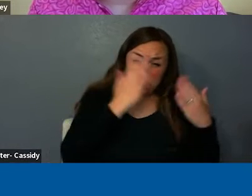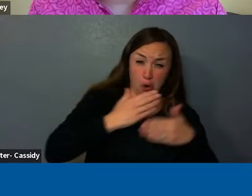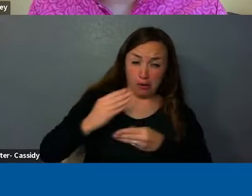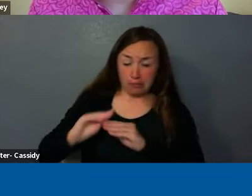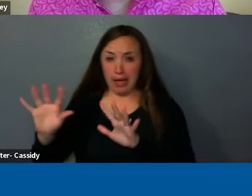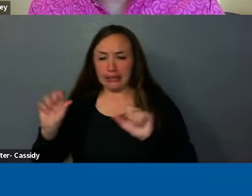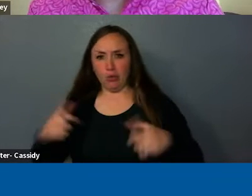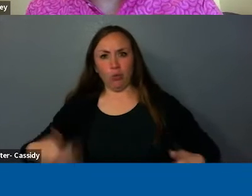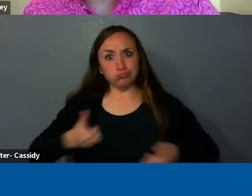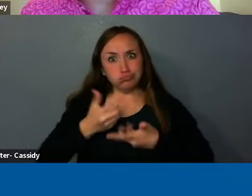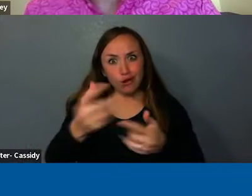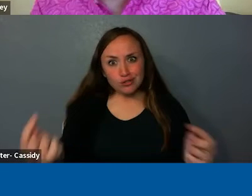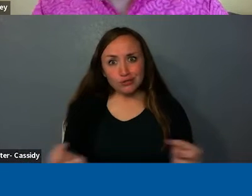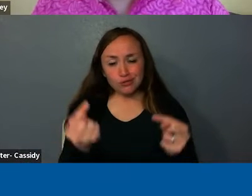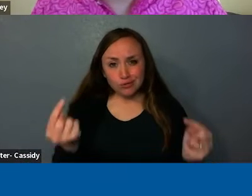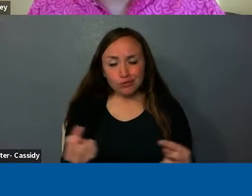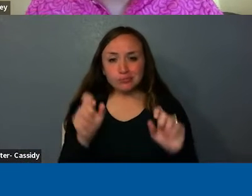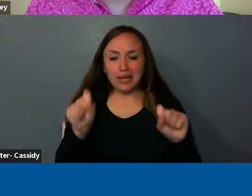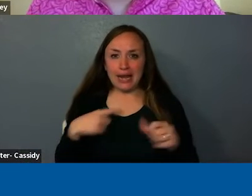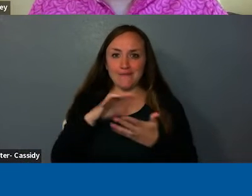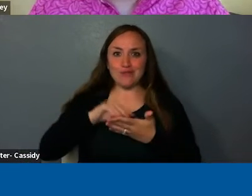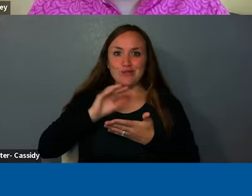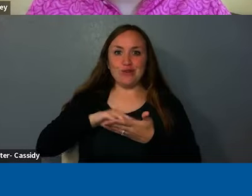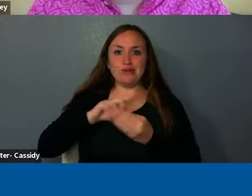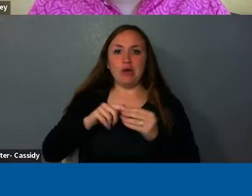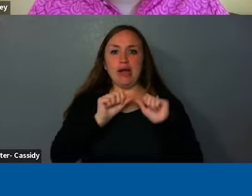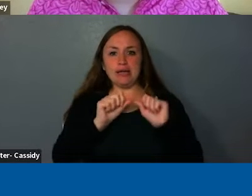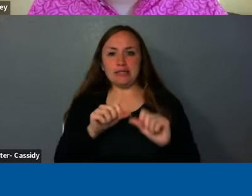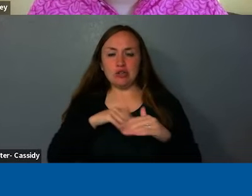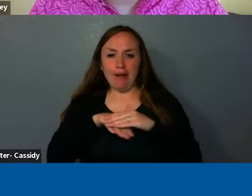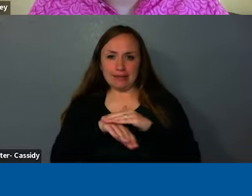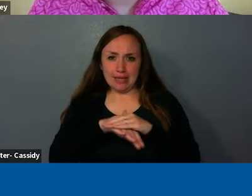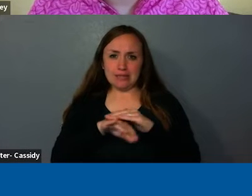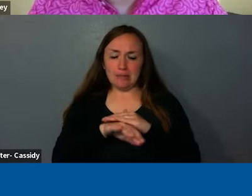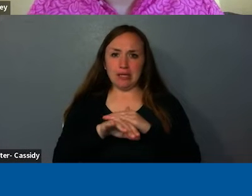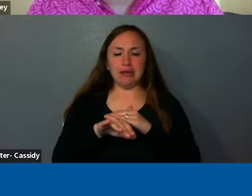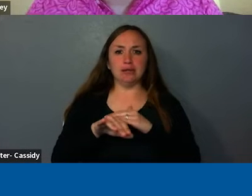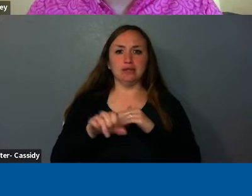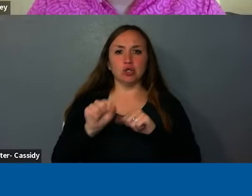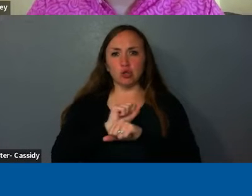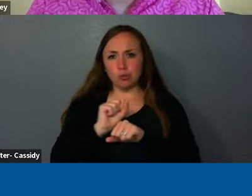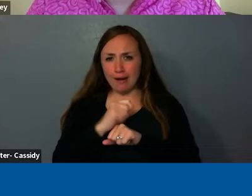And, you know, that's something I've kind of learned about as I continue my accessibility journey and it's, you know, I think it speaks exactly